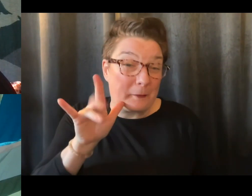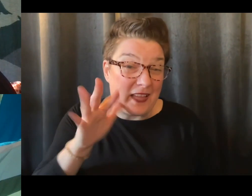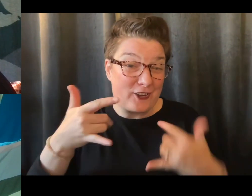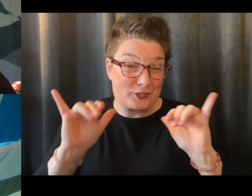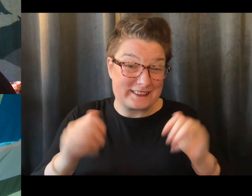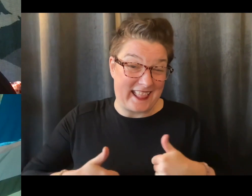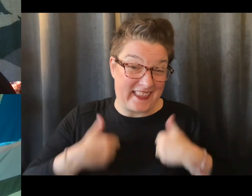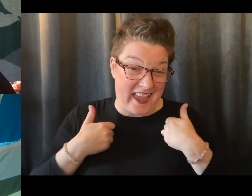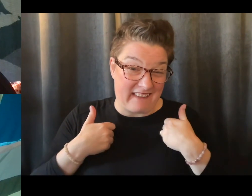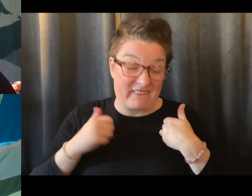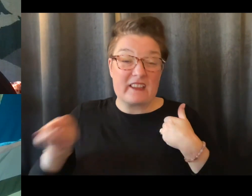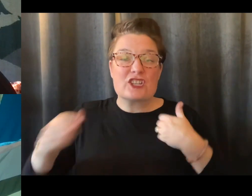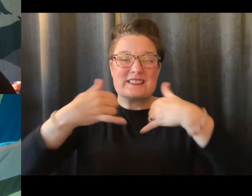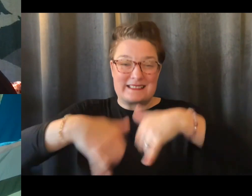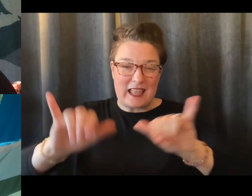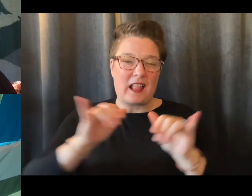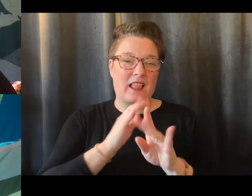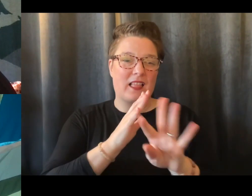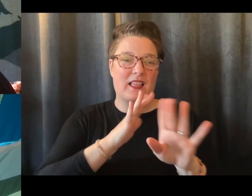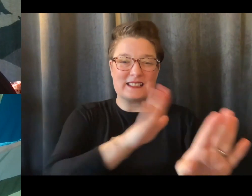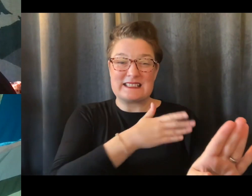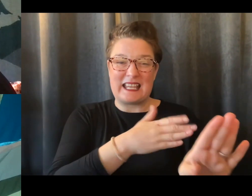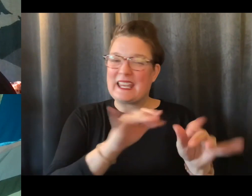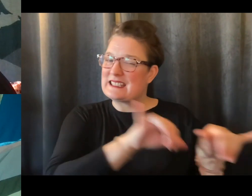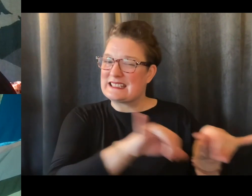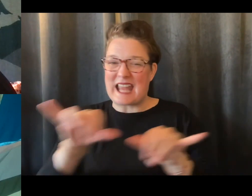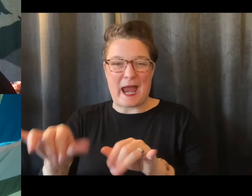and you may have know her from her like performance name as Lolita.